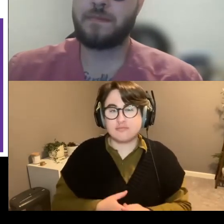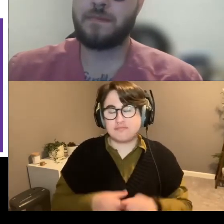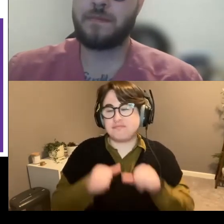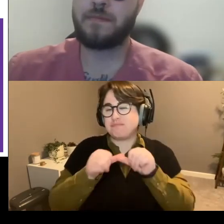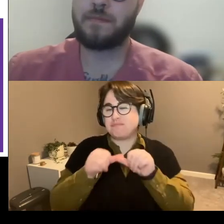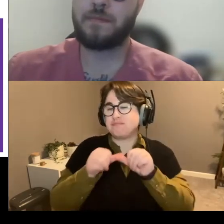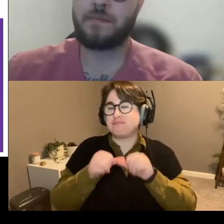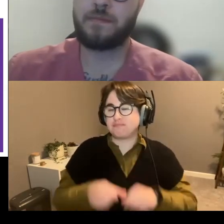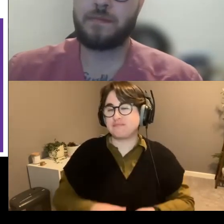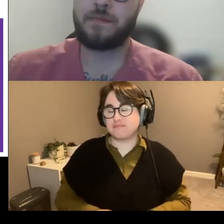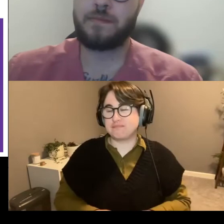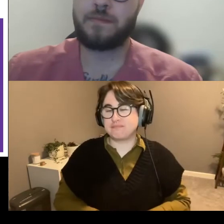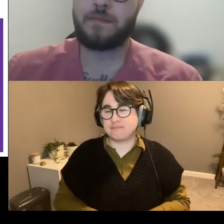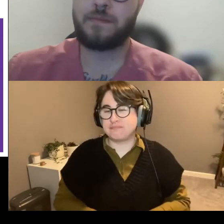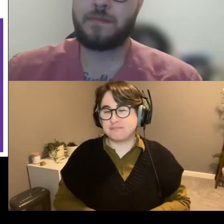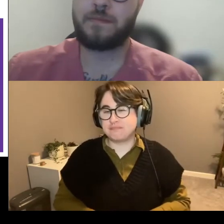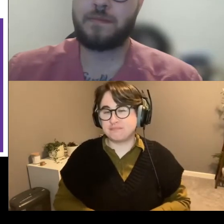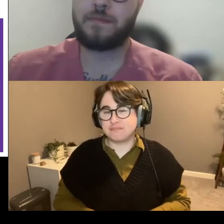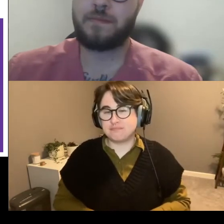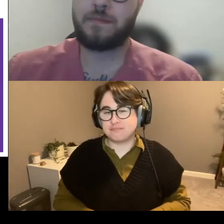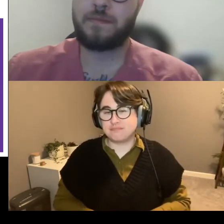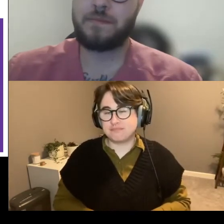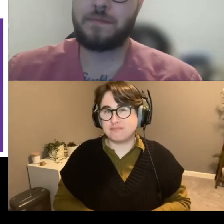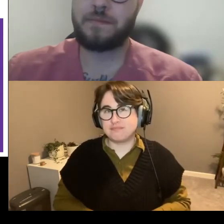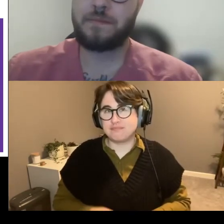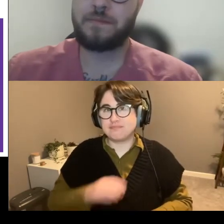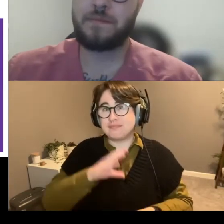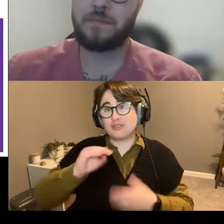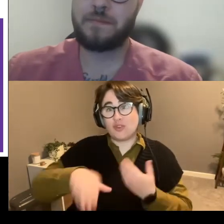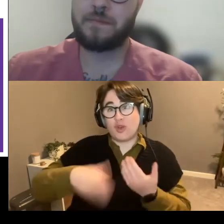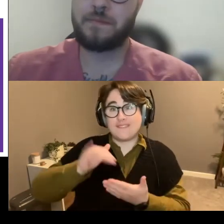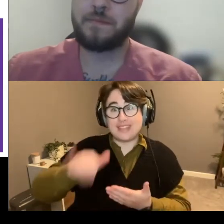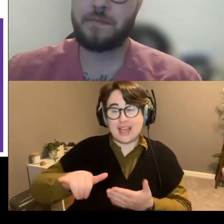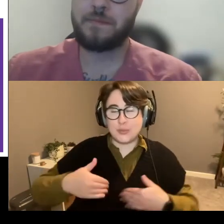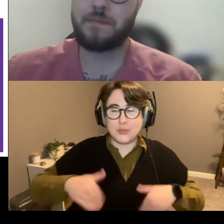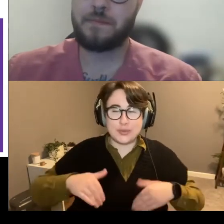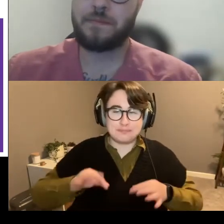and that all of that is so, so, so important.